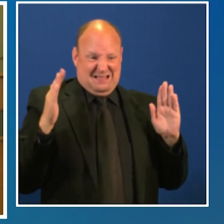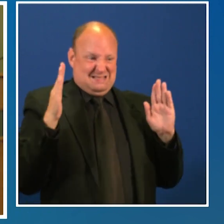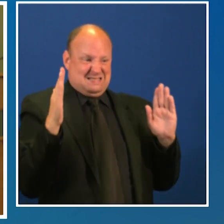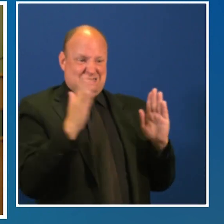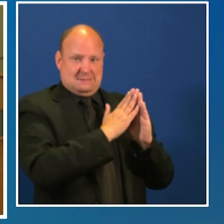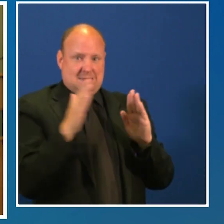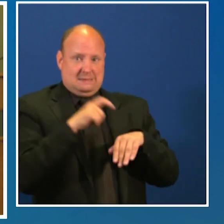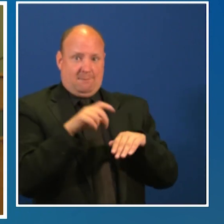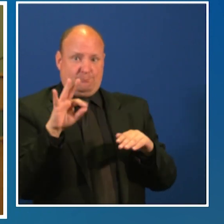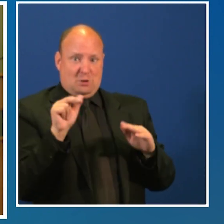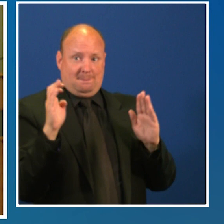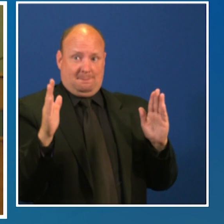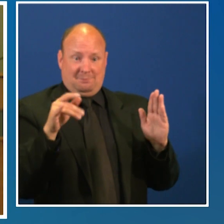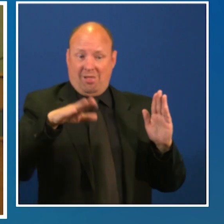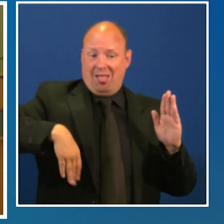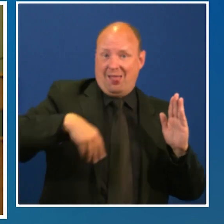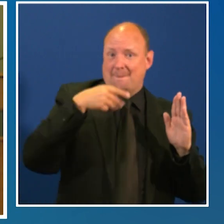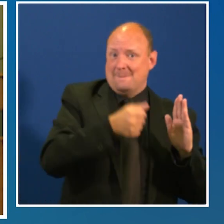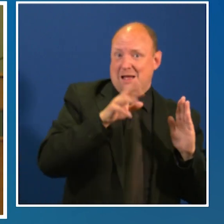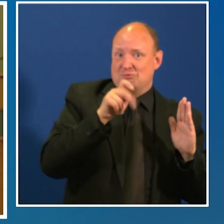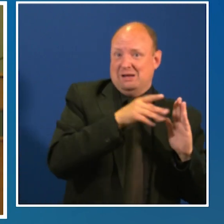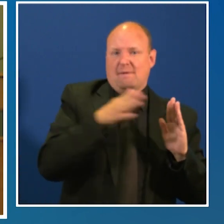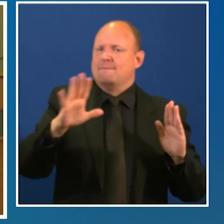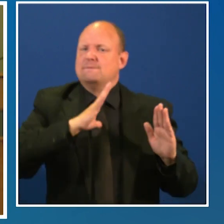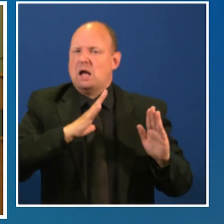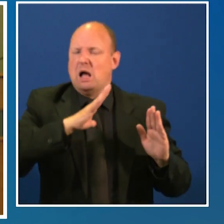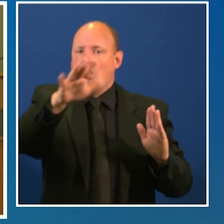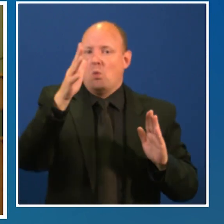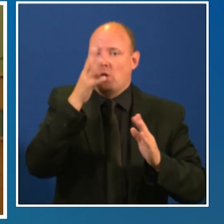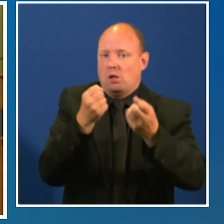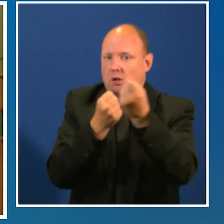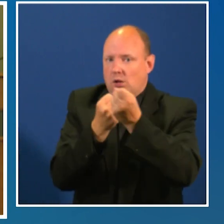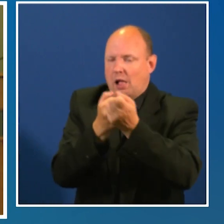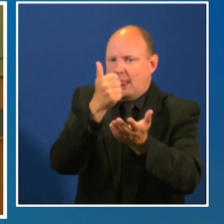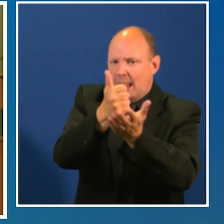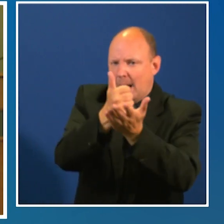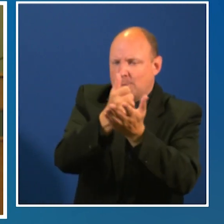for rent assistance. Beginning August 1st tenants are expected